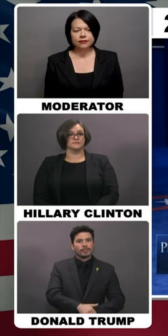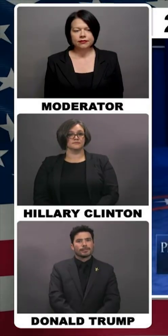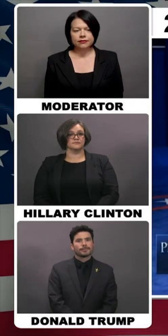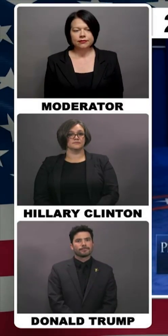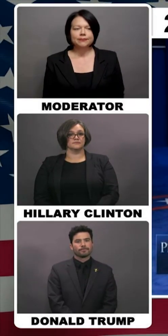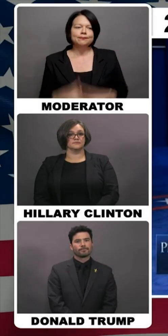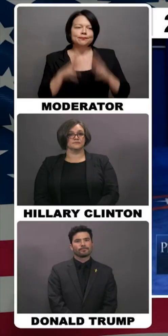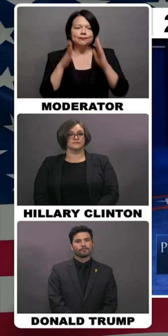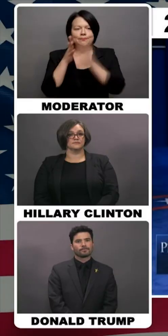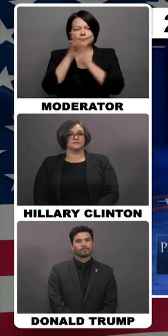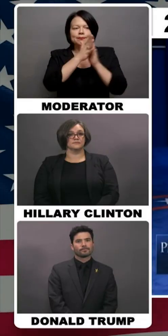Can we please hold the applause?